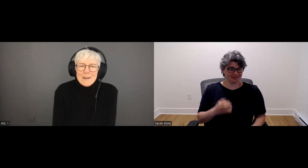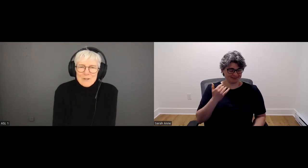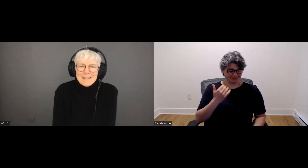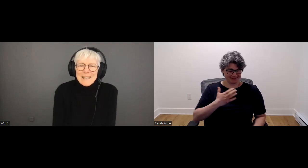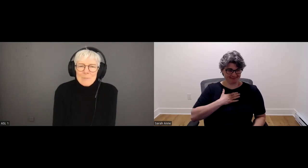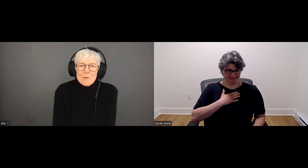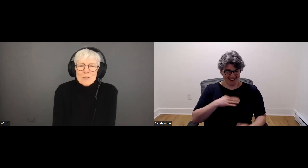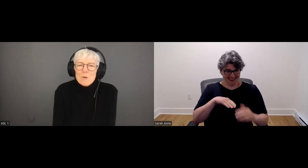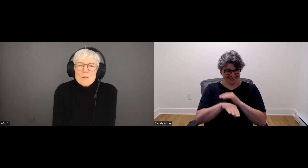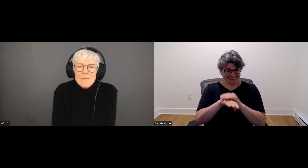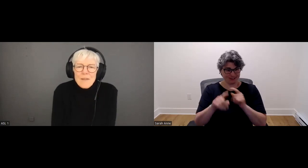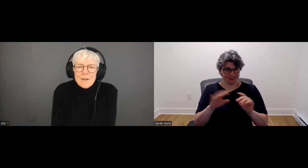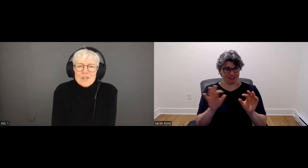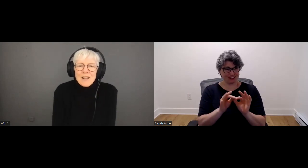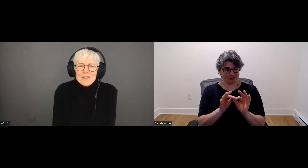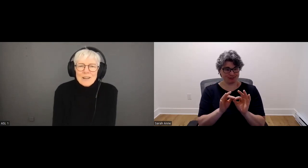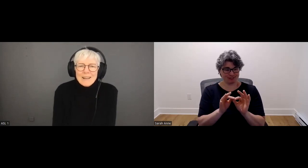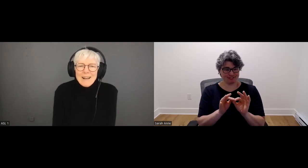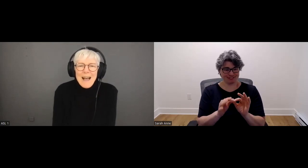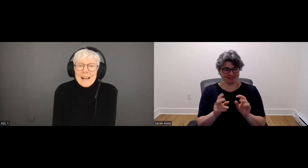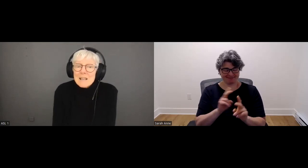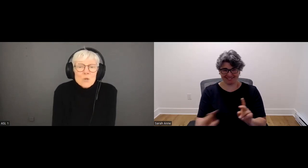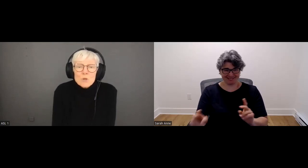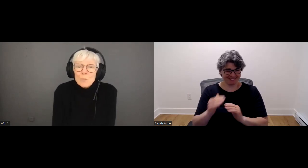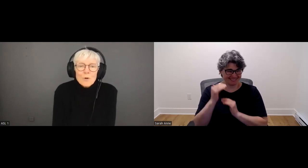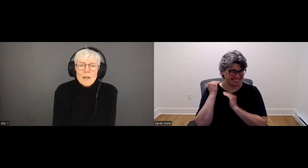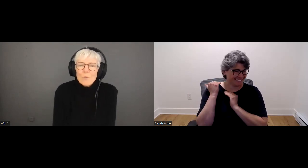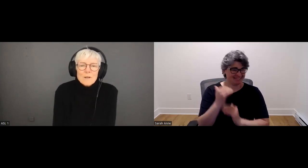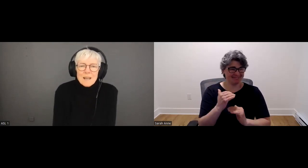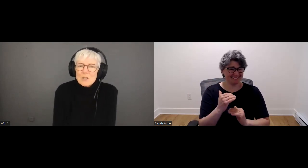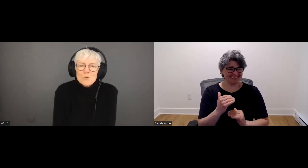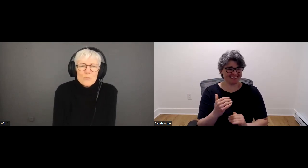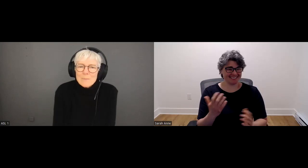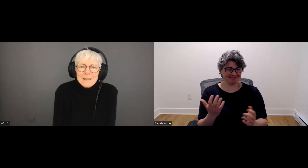I tried to get a promotion it was very challenging uh access to interpretering was extremely